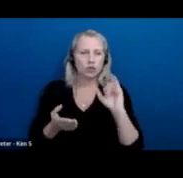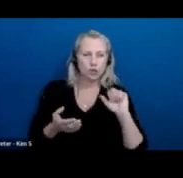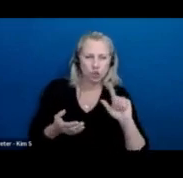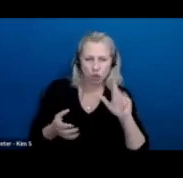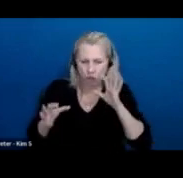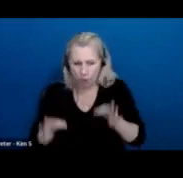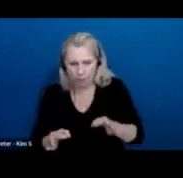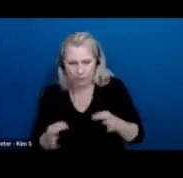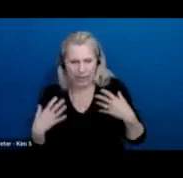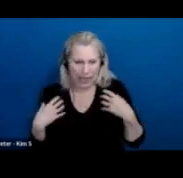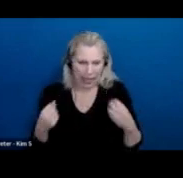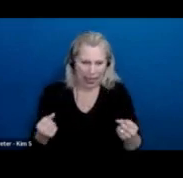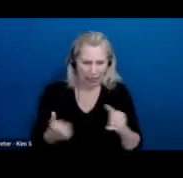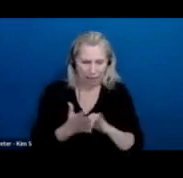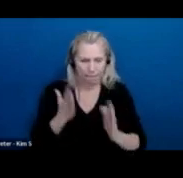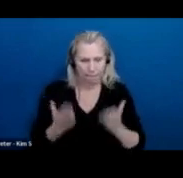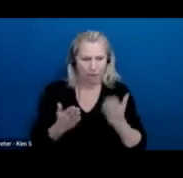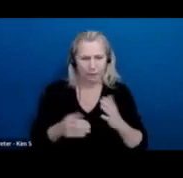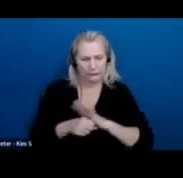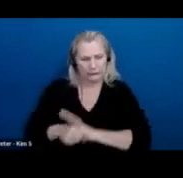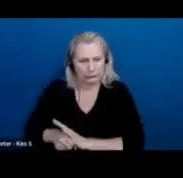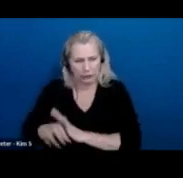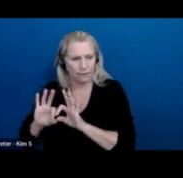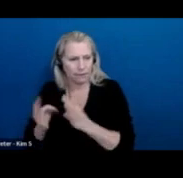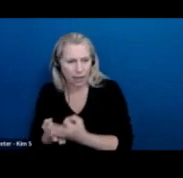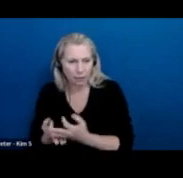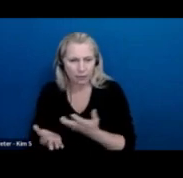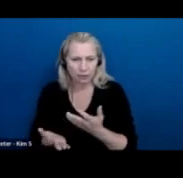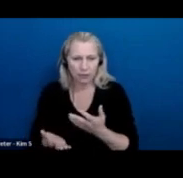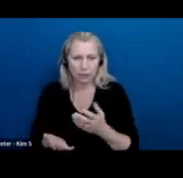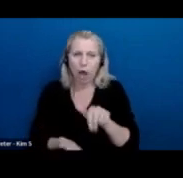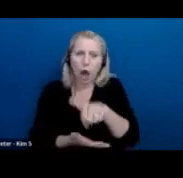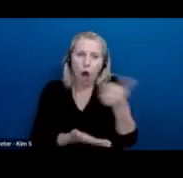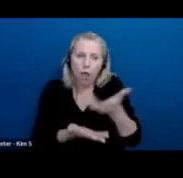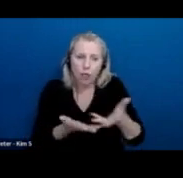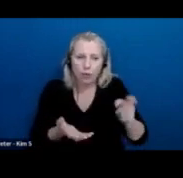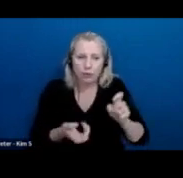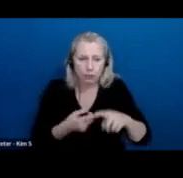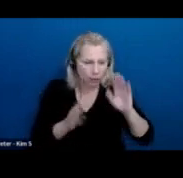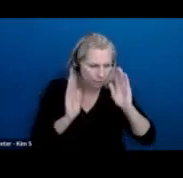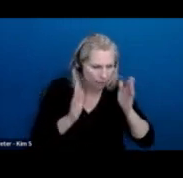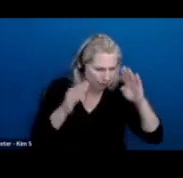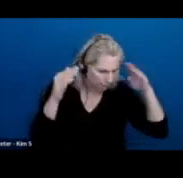might be pressing against a family? What are the other things that we need to pay attention to that may be